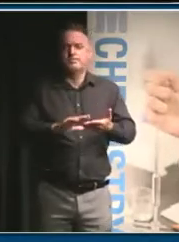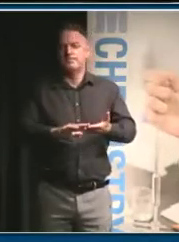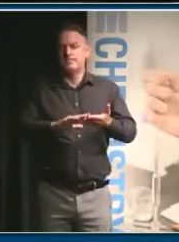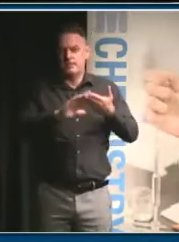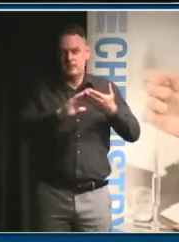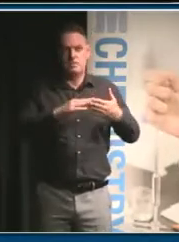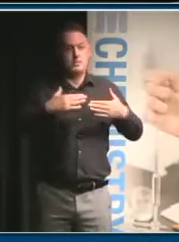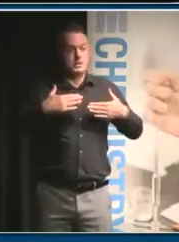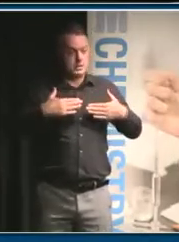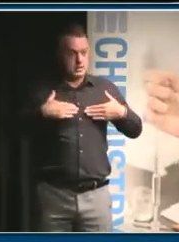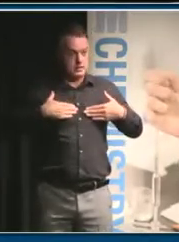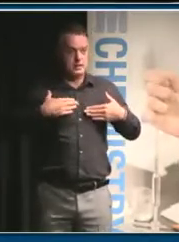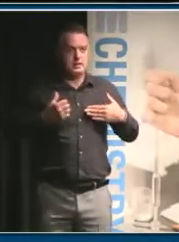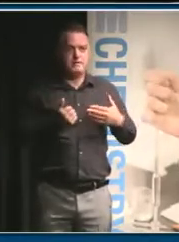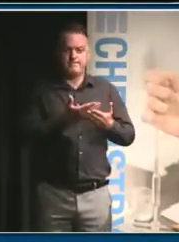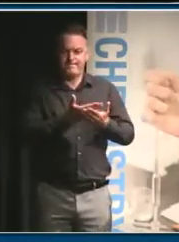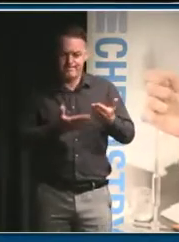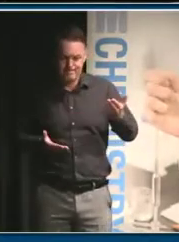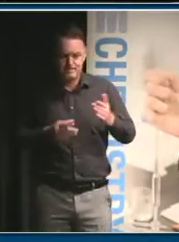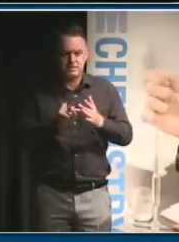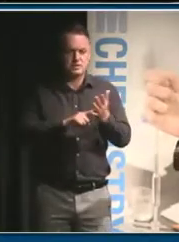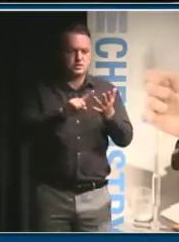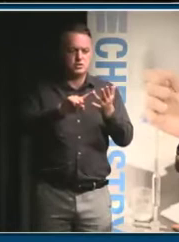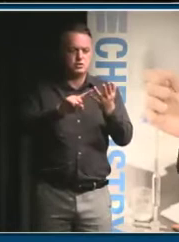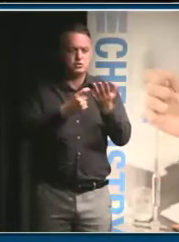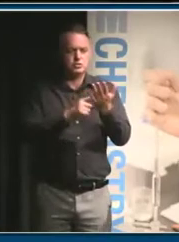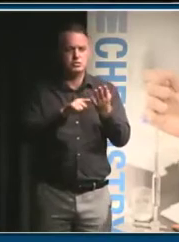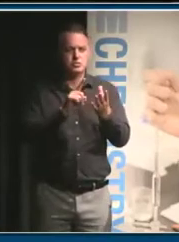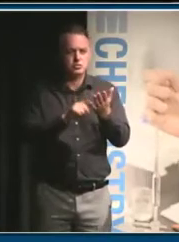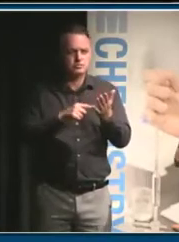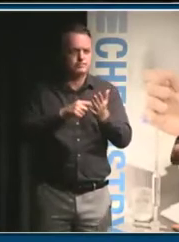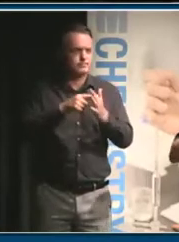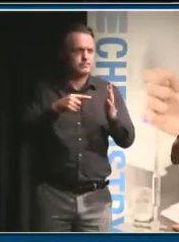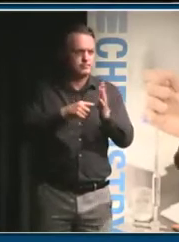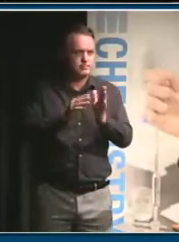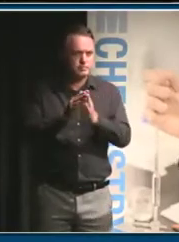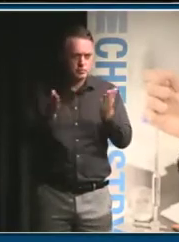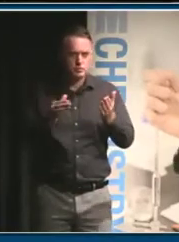have journals and textbooks and classes and conferences and workshops.